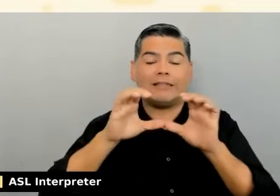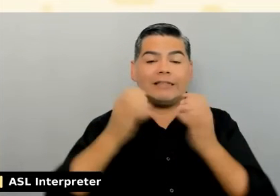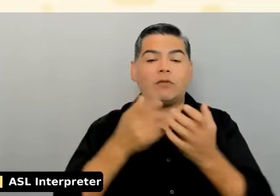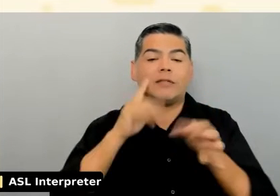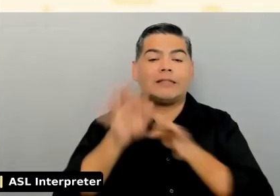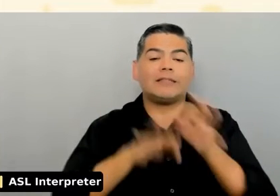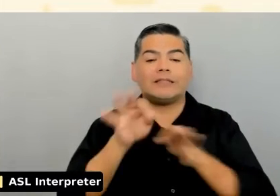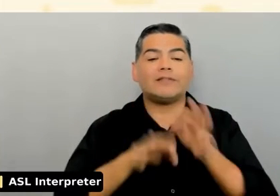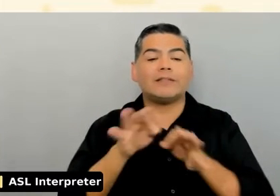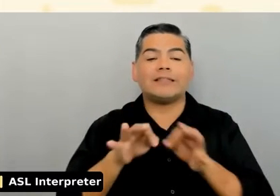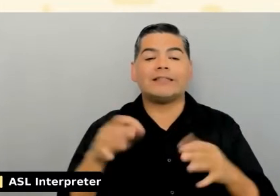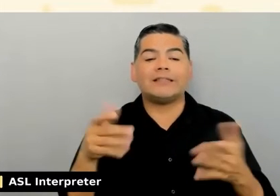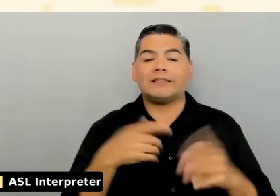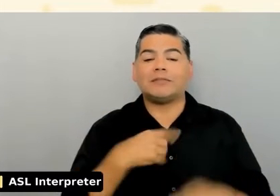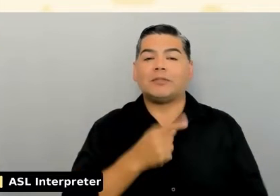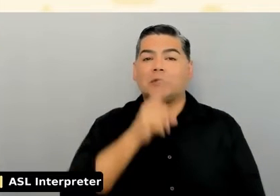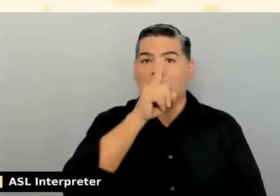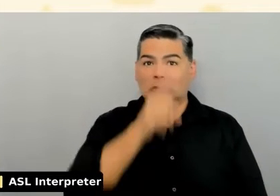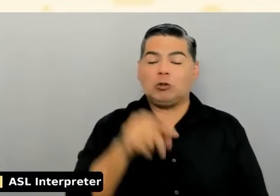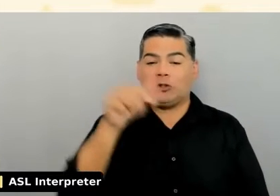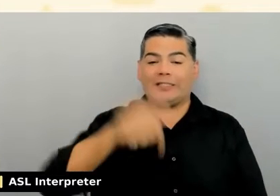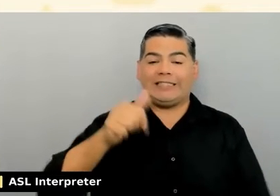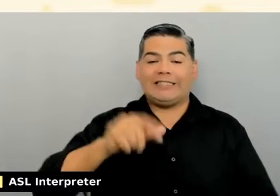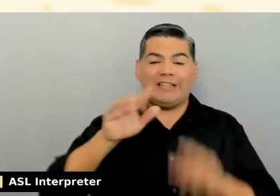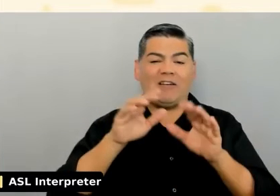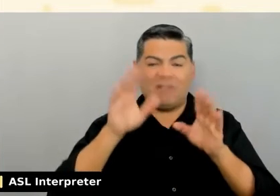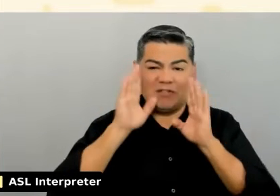to make sure that the focus is clearly visible when you tap